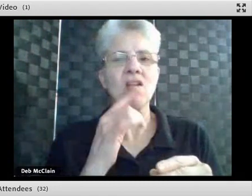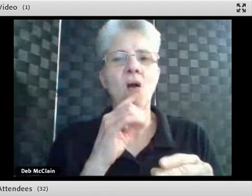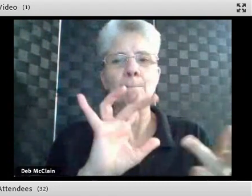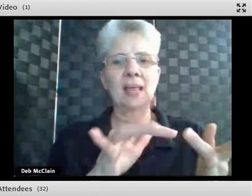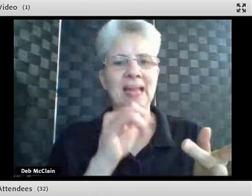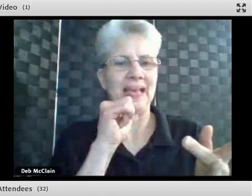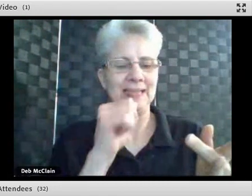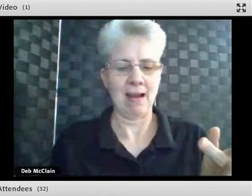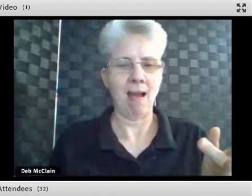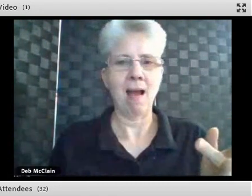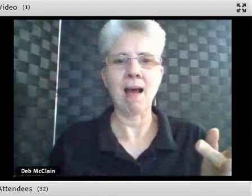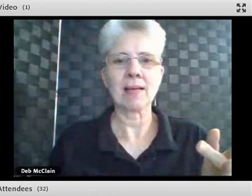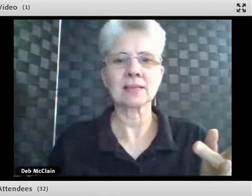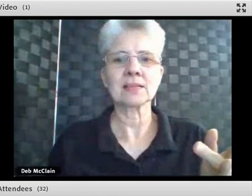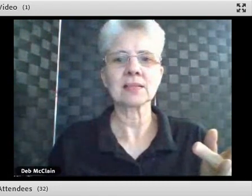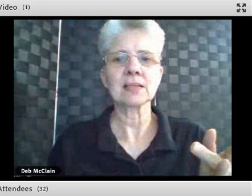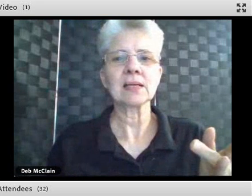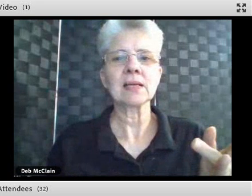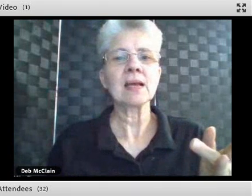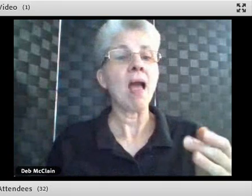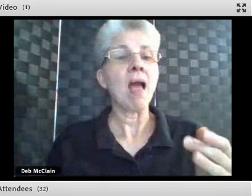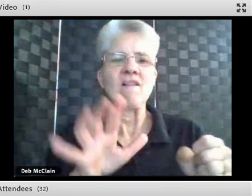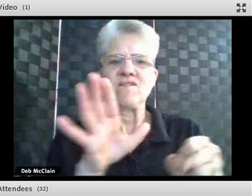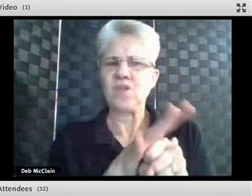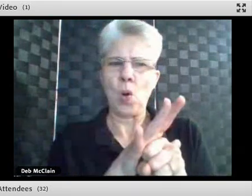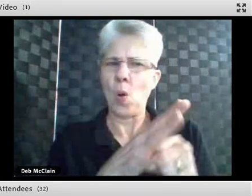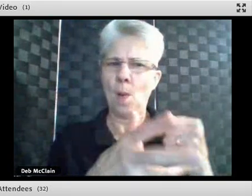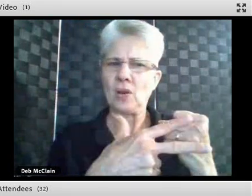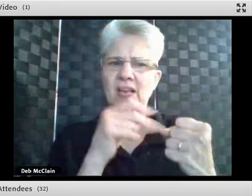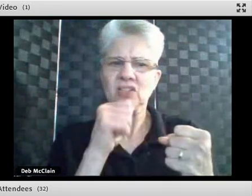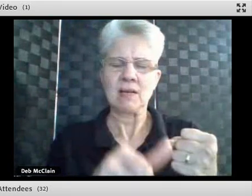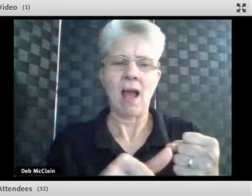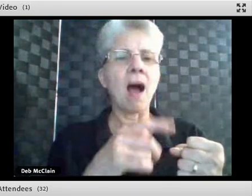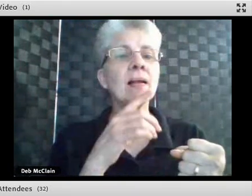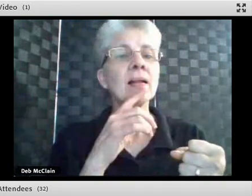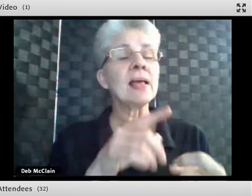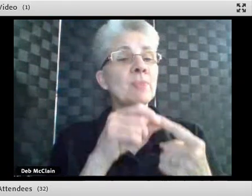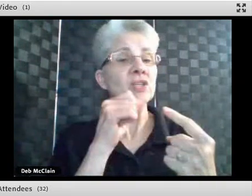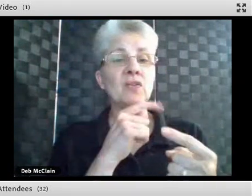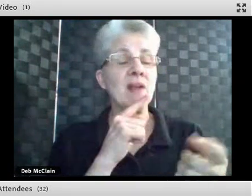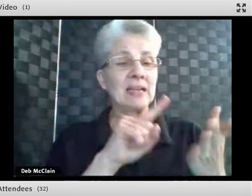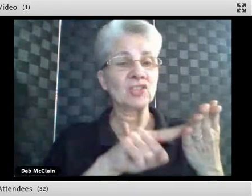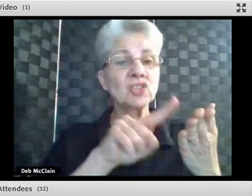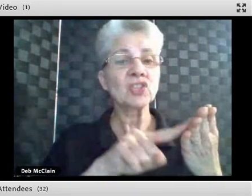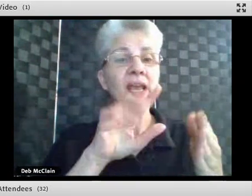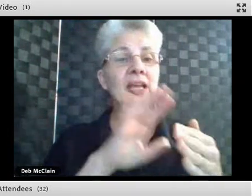is not completely preservation, particularly if you are never checking on the integrity